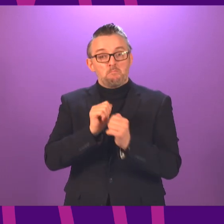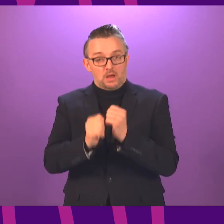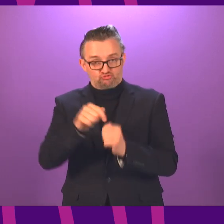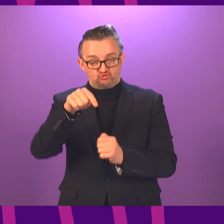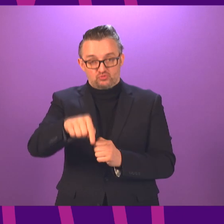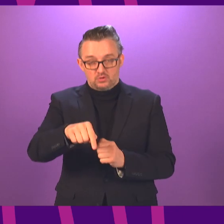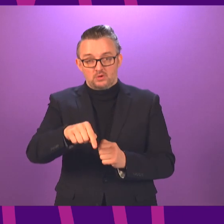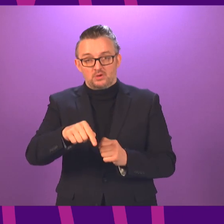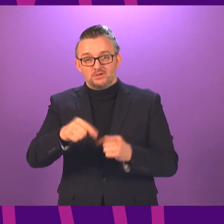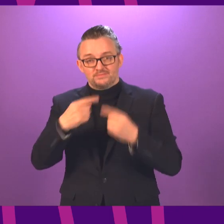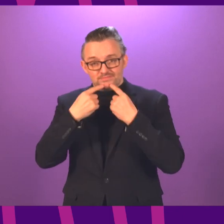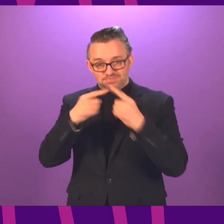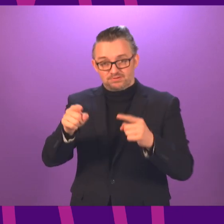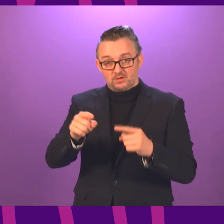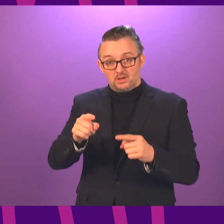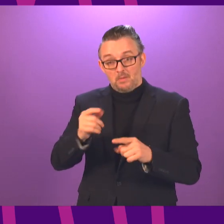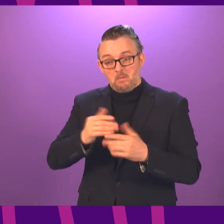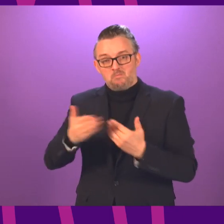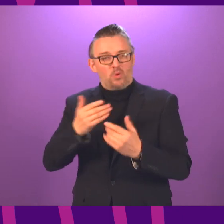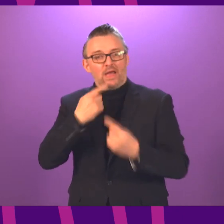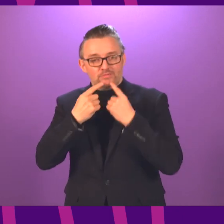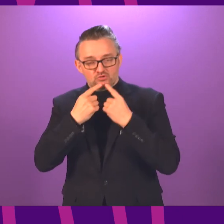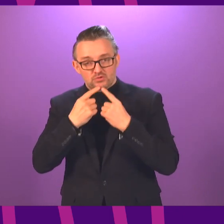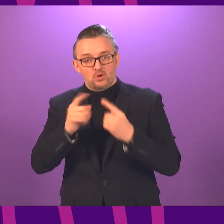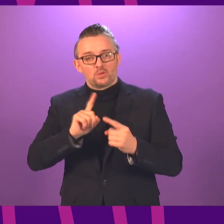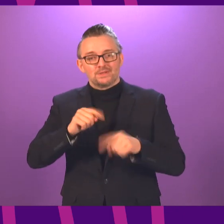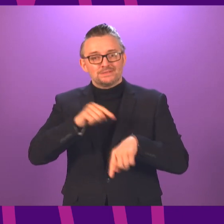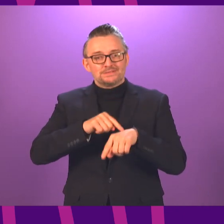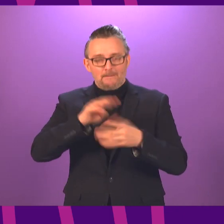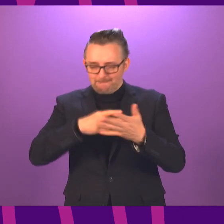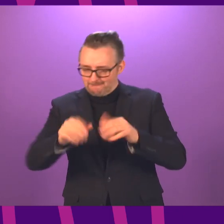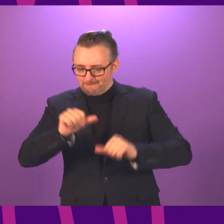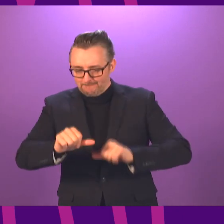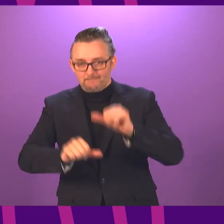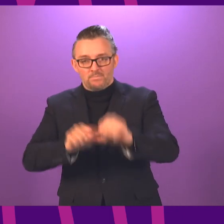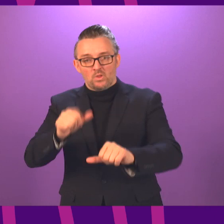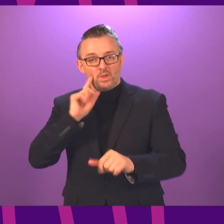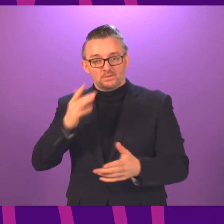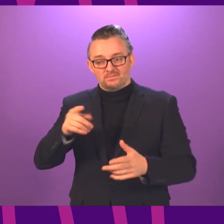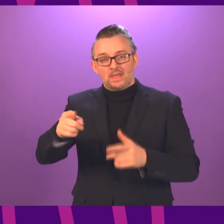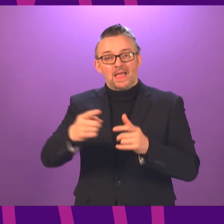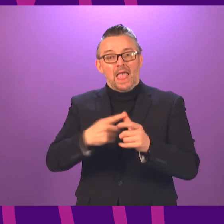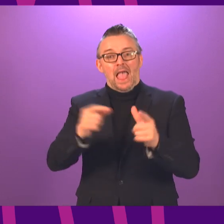what I am able to set out today, on the sequencing of reopening the economy from late April onwards.